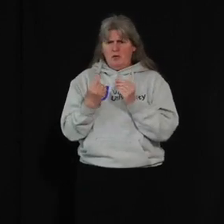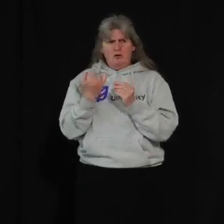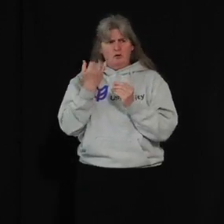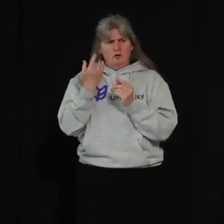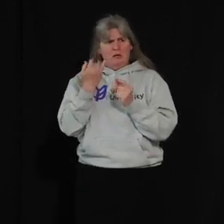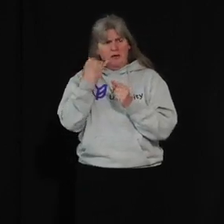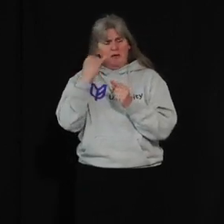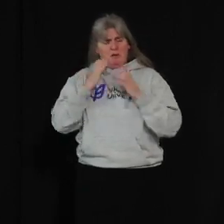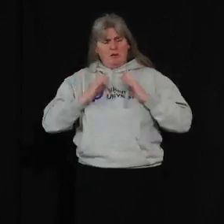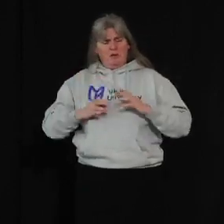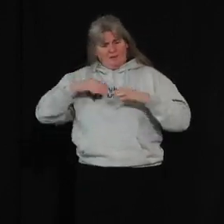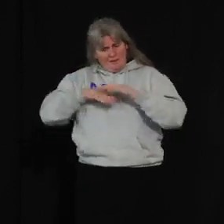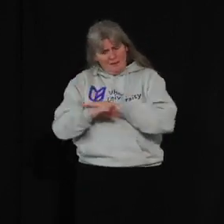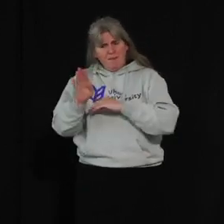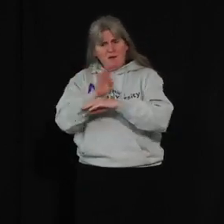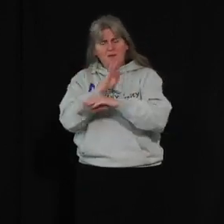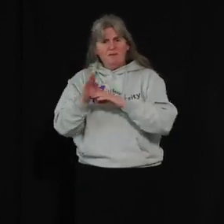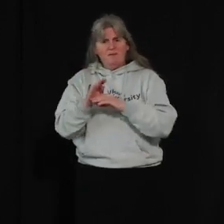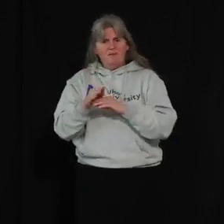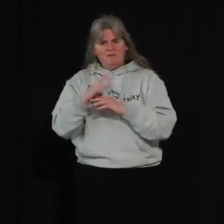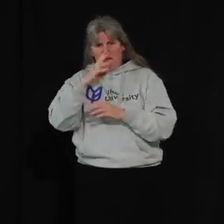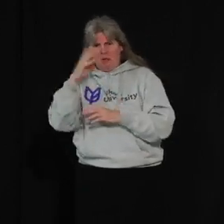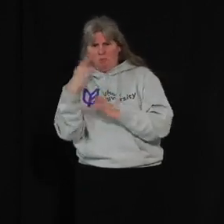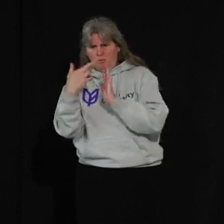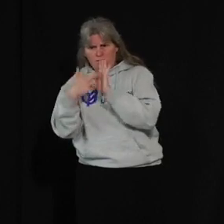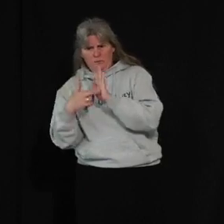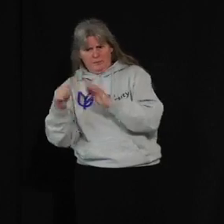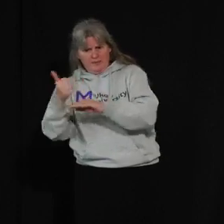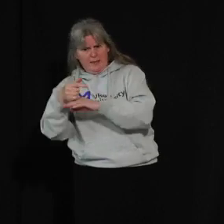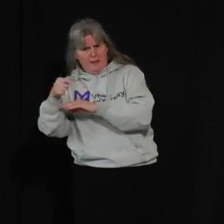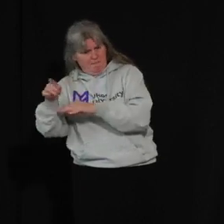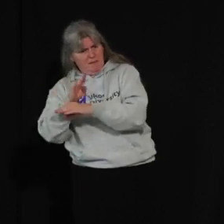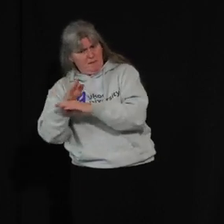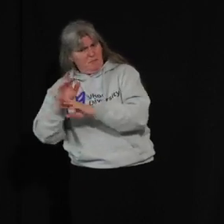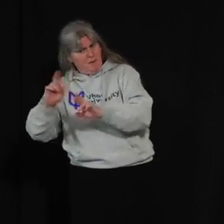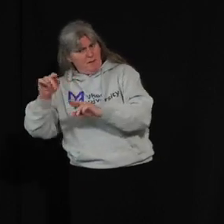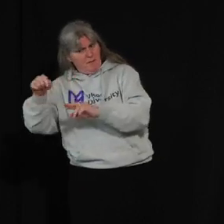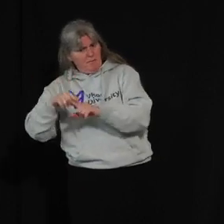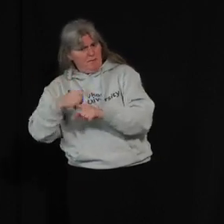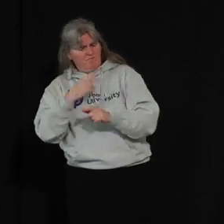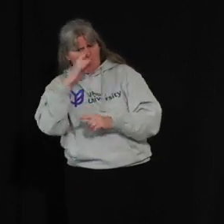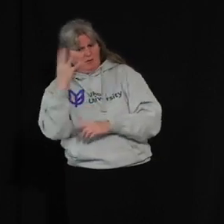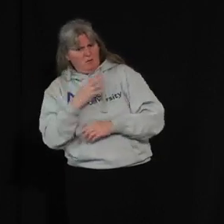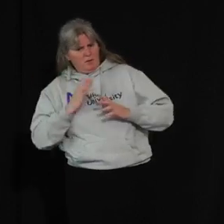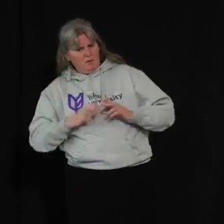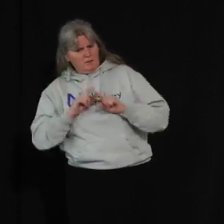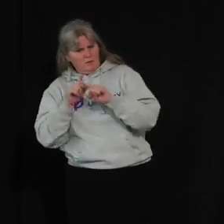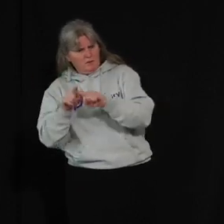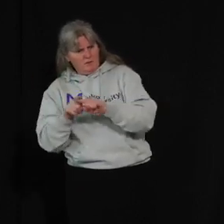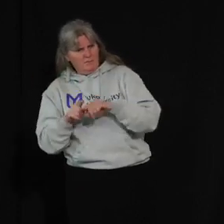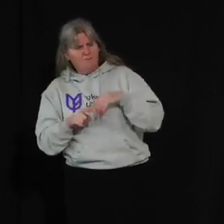have any recommendations for businesses concerned with that?